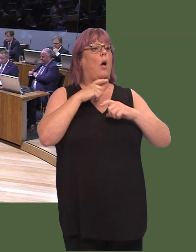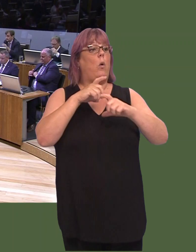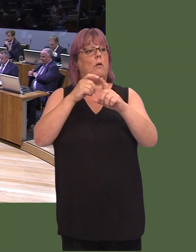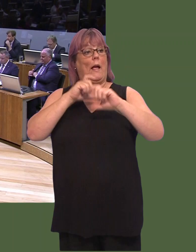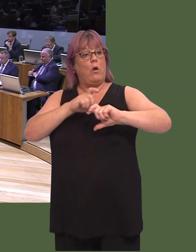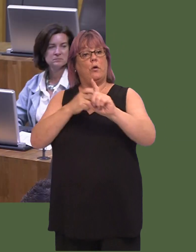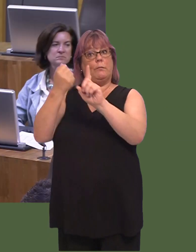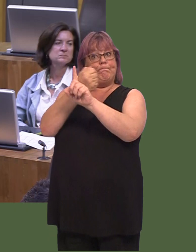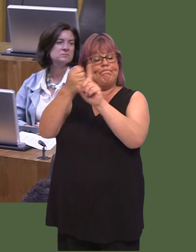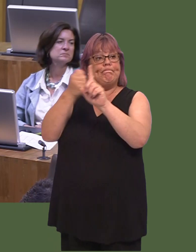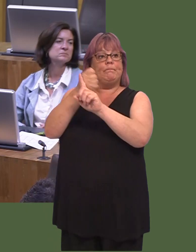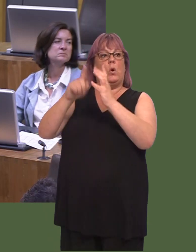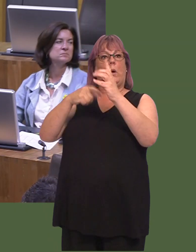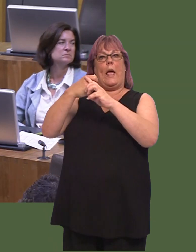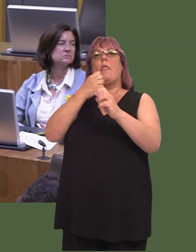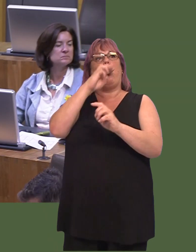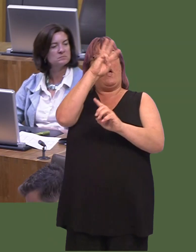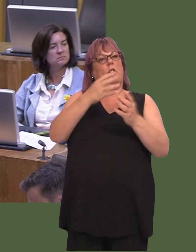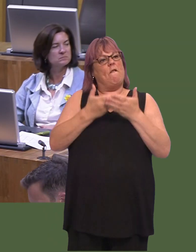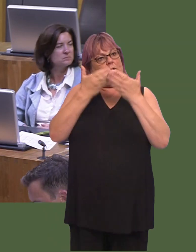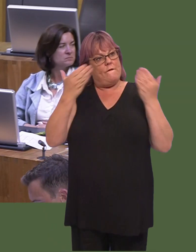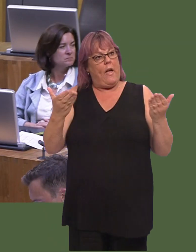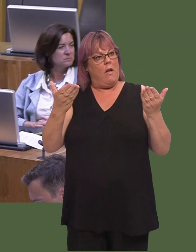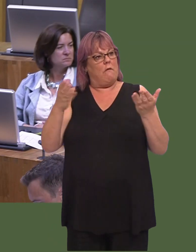I will continue to press the UK Government to ensure Wales gets its fair share.